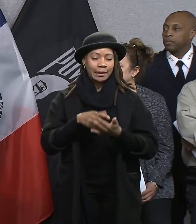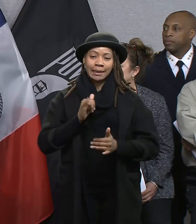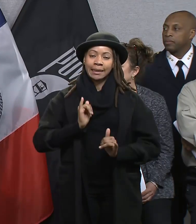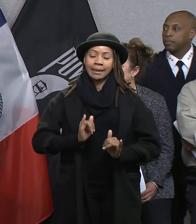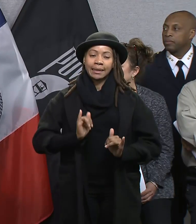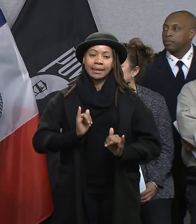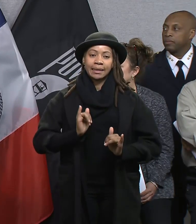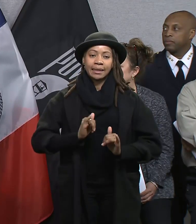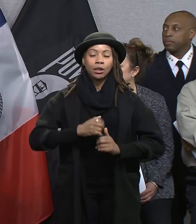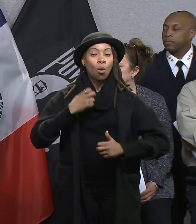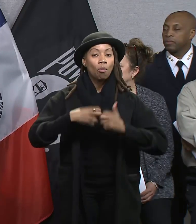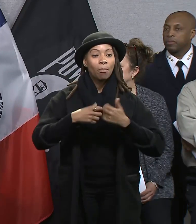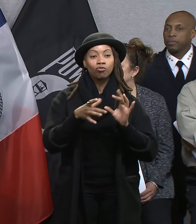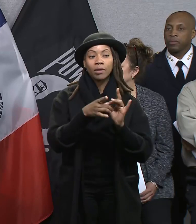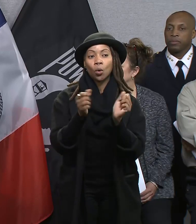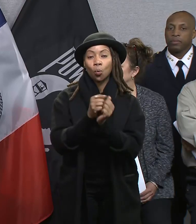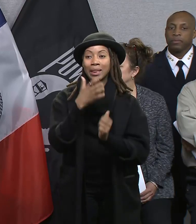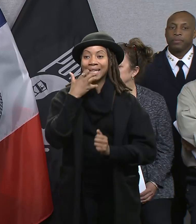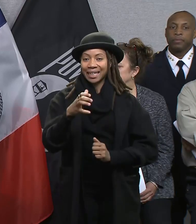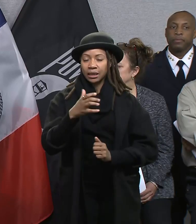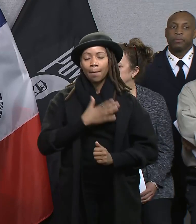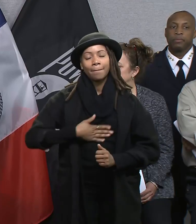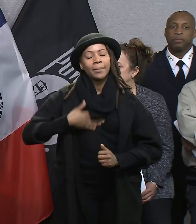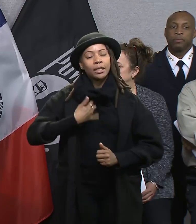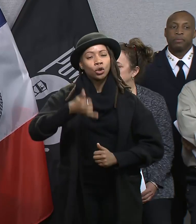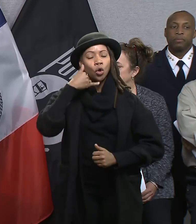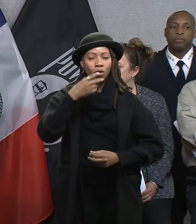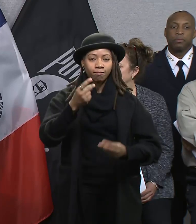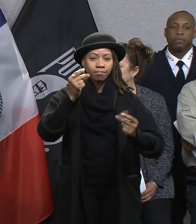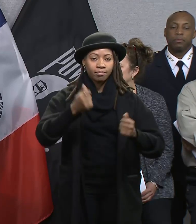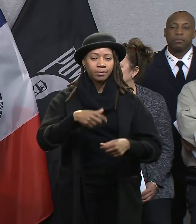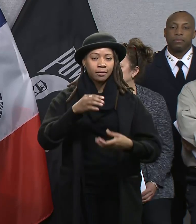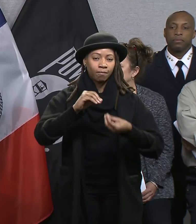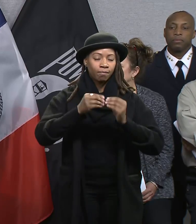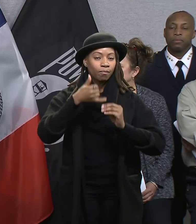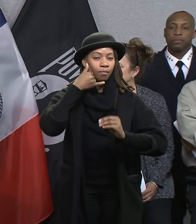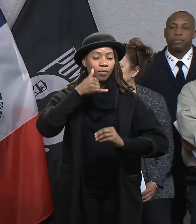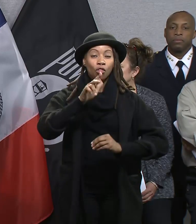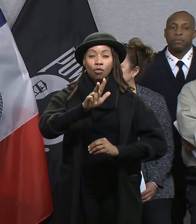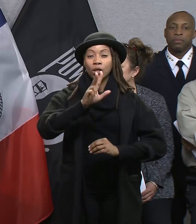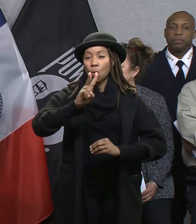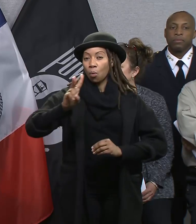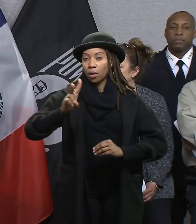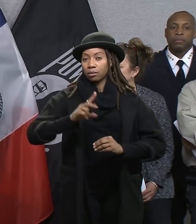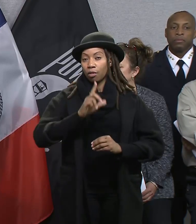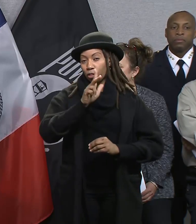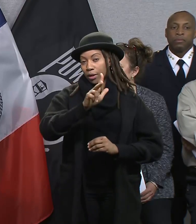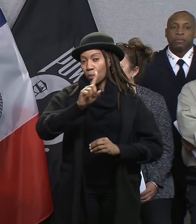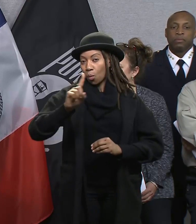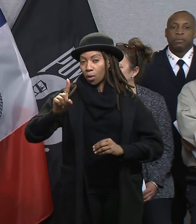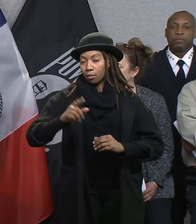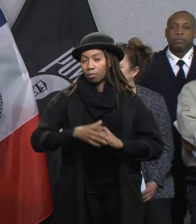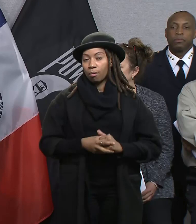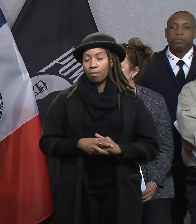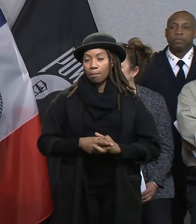THAT ANYWHERE IN THE CITY, IF YU O ARE CONFRONTING A PROBLEM WITH HEAT, PLEASE